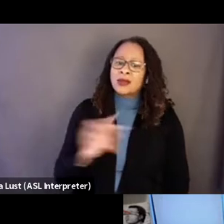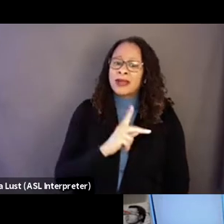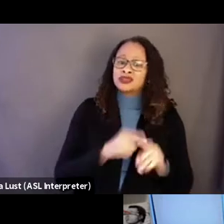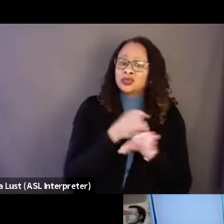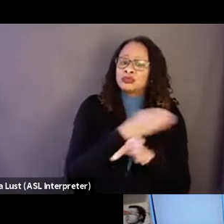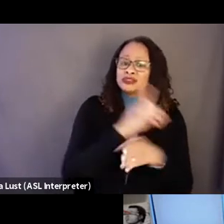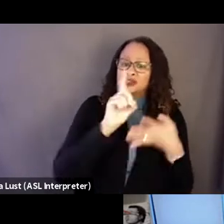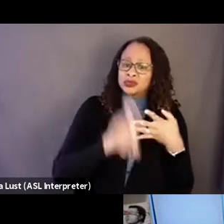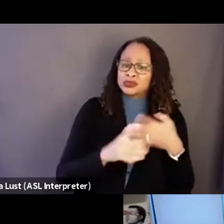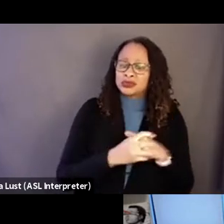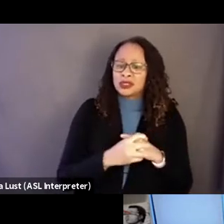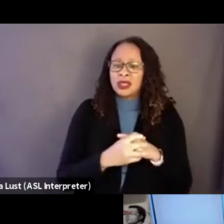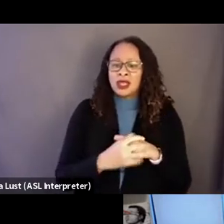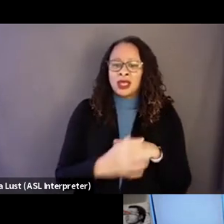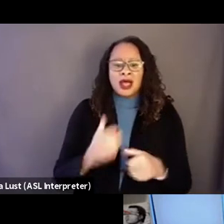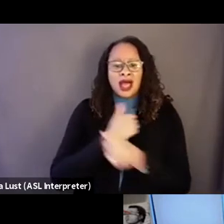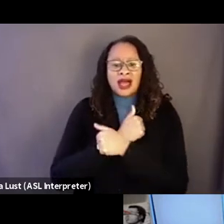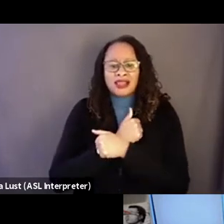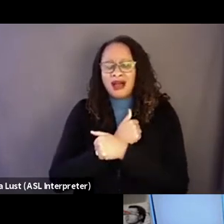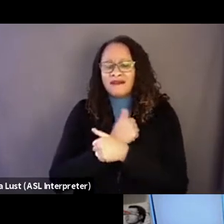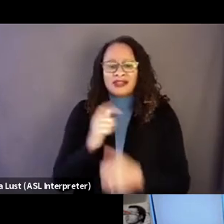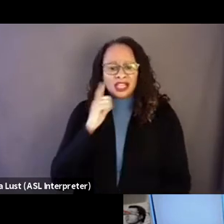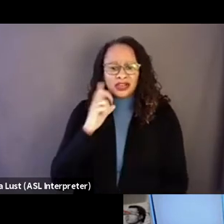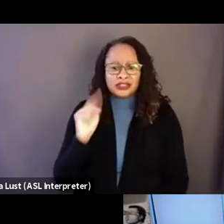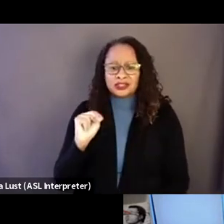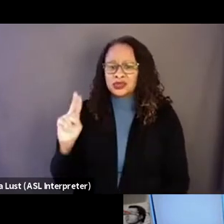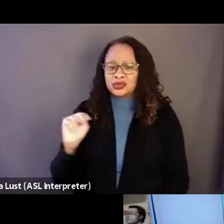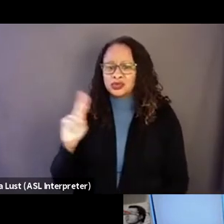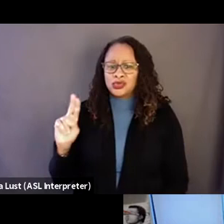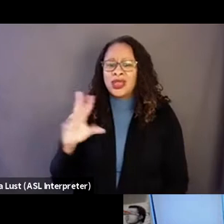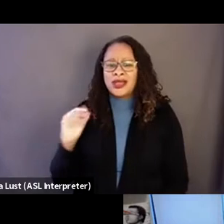I loved hearing, Nunu and Patrick, your own reflection on it